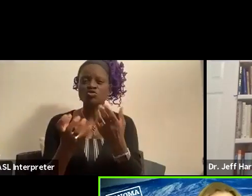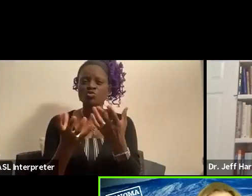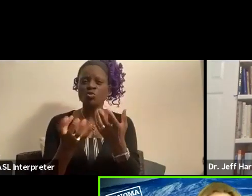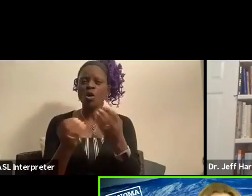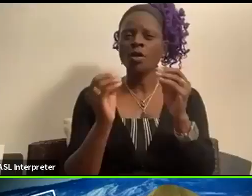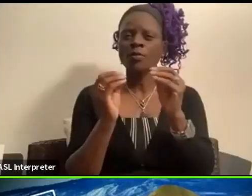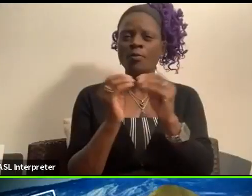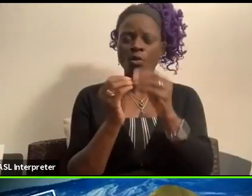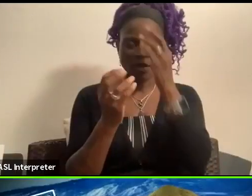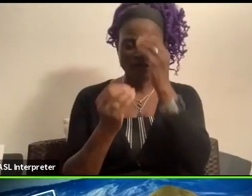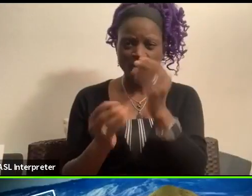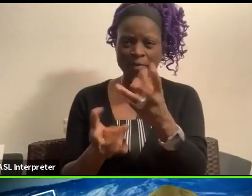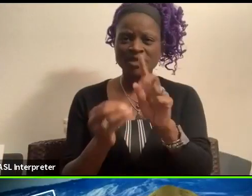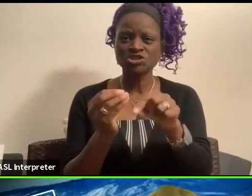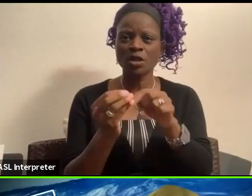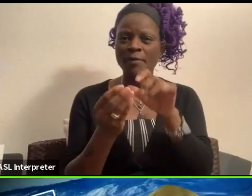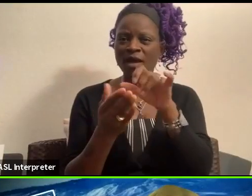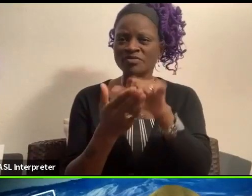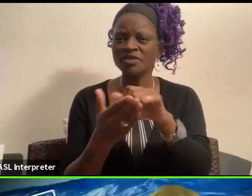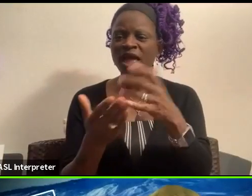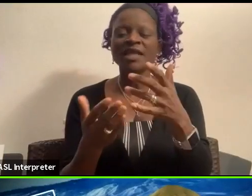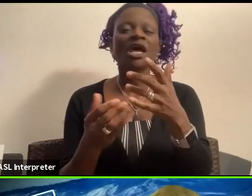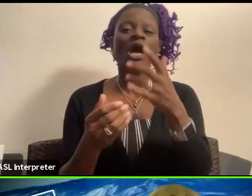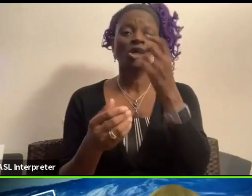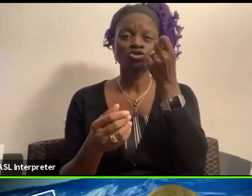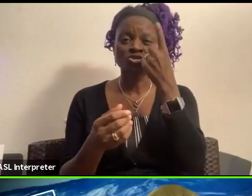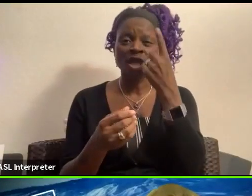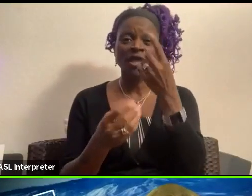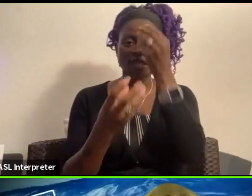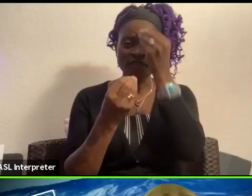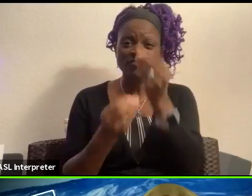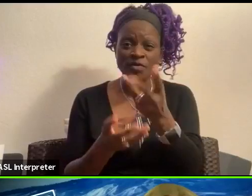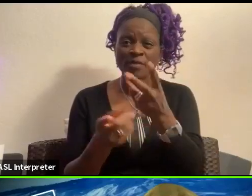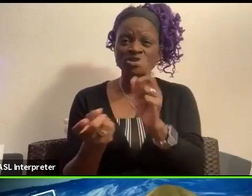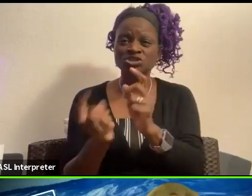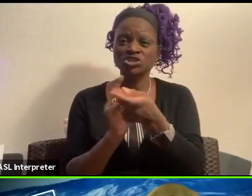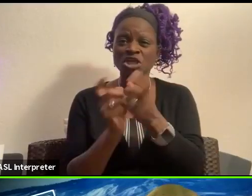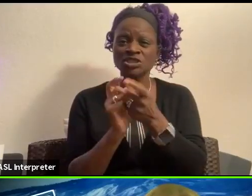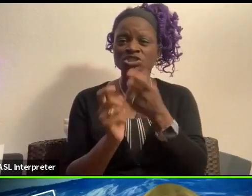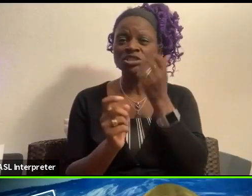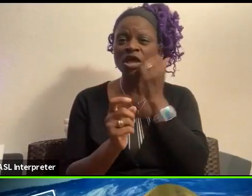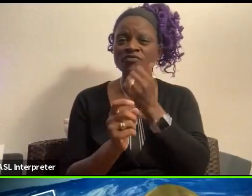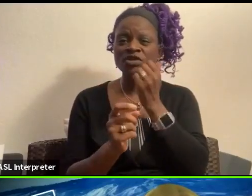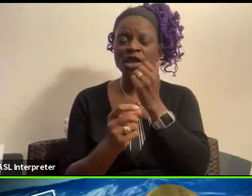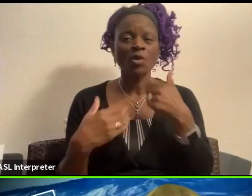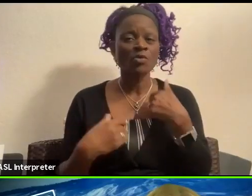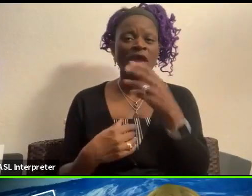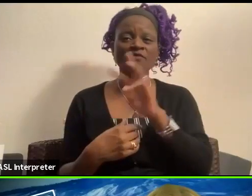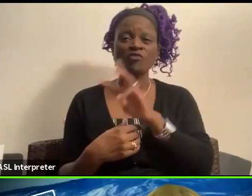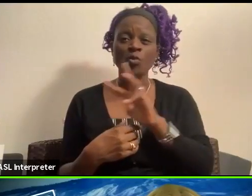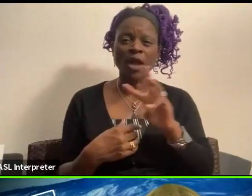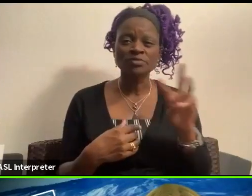Information literally changes day by day, and we work very hard to try to keep that website updated with the latest and greatest information.